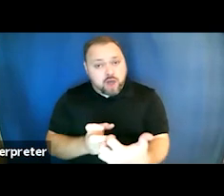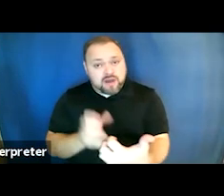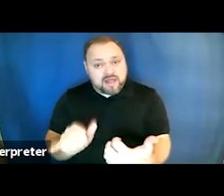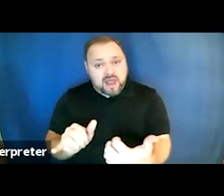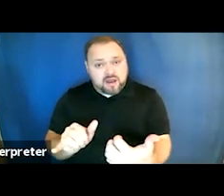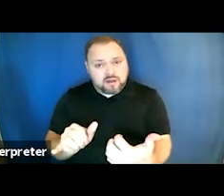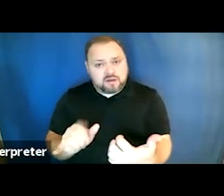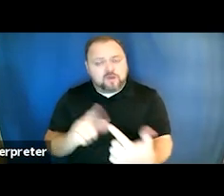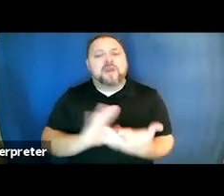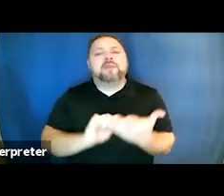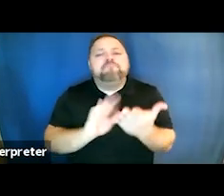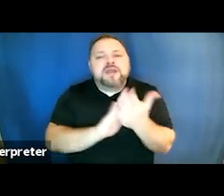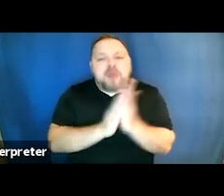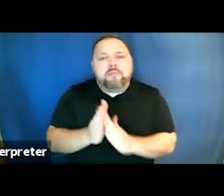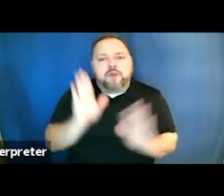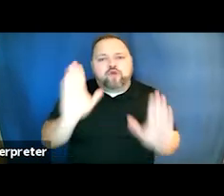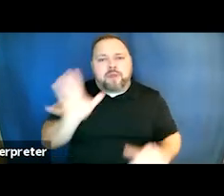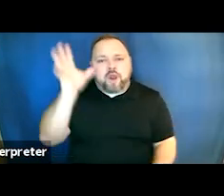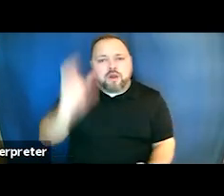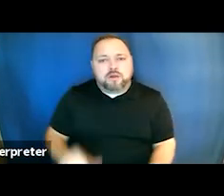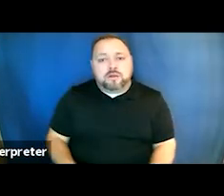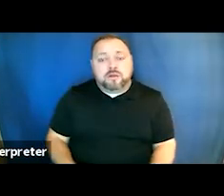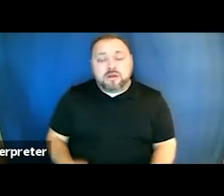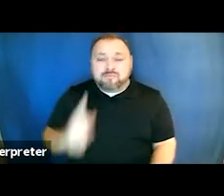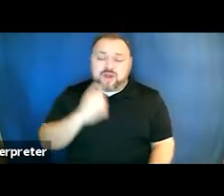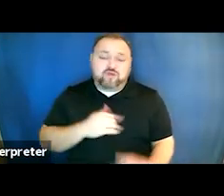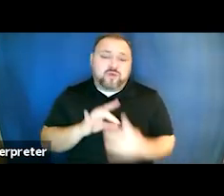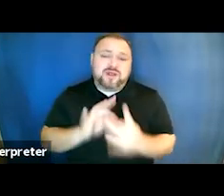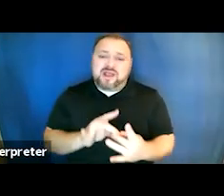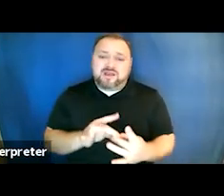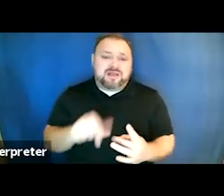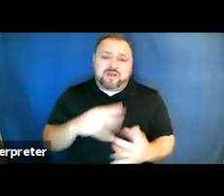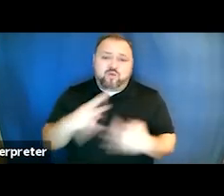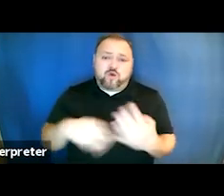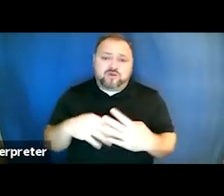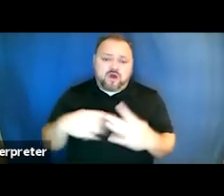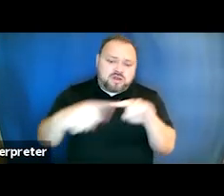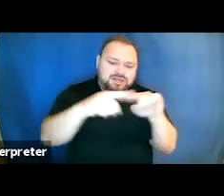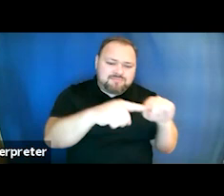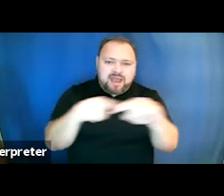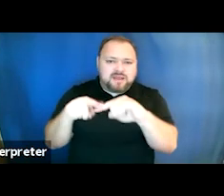Because our relationships and this world are interdependent, and we all, disability or not,